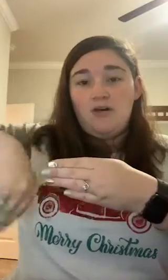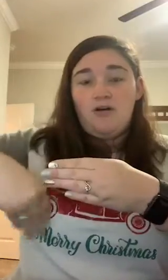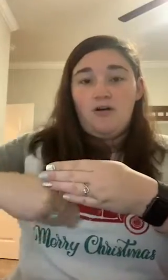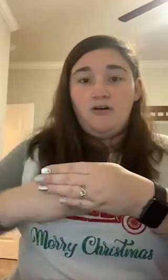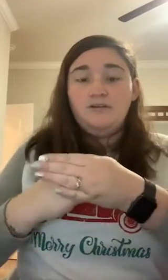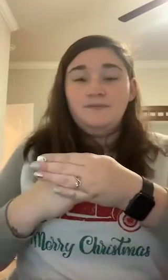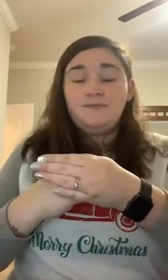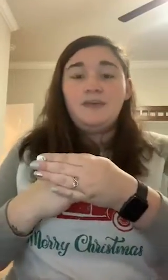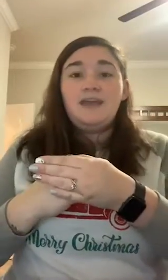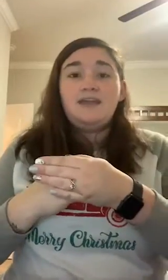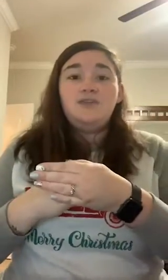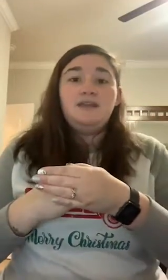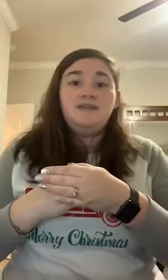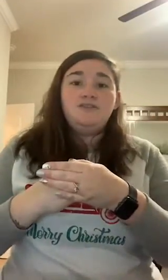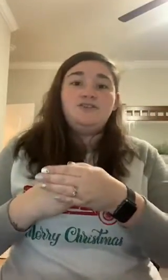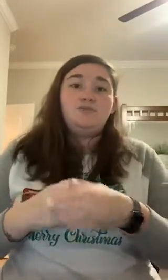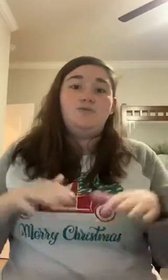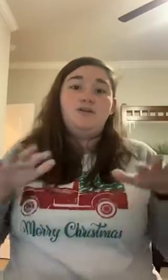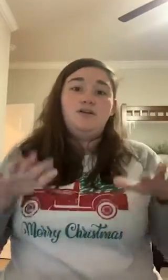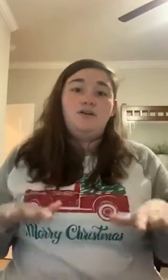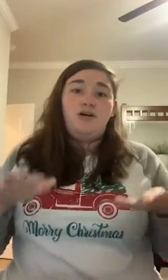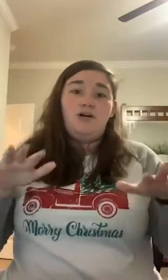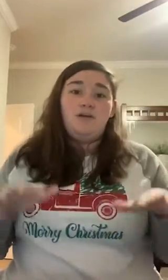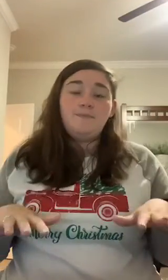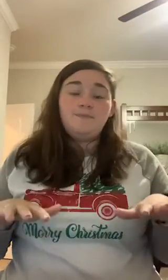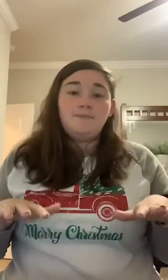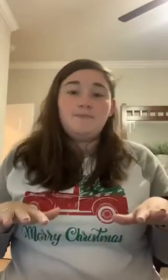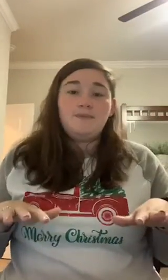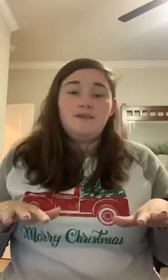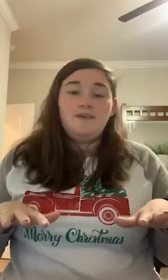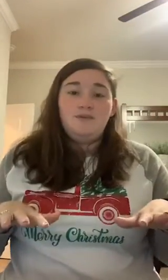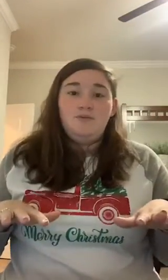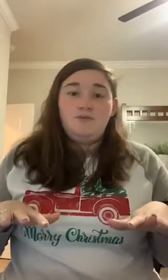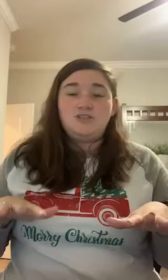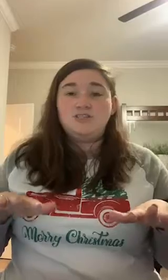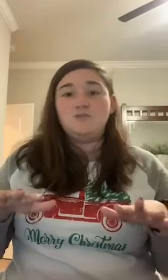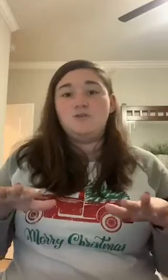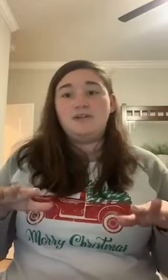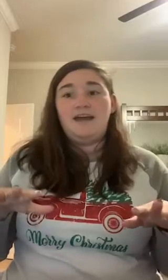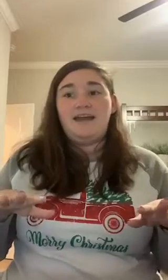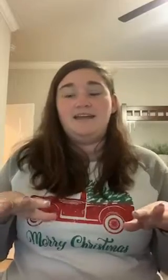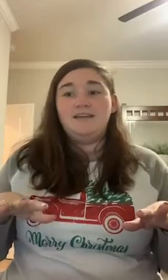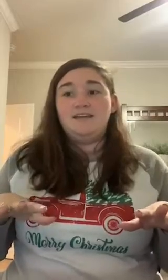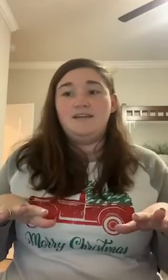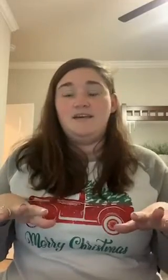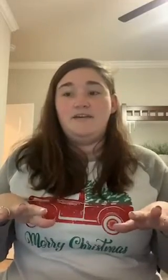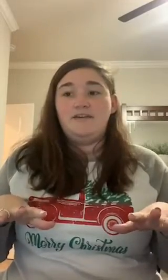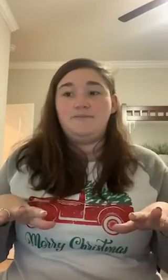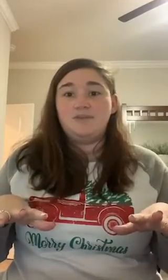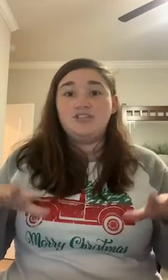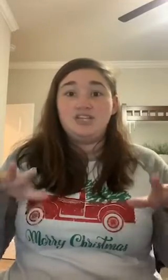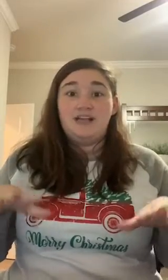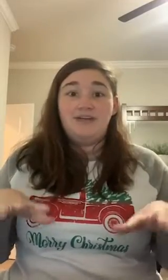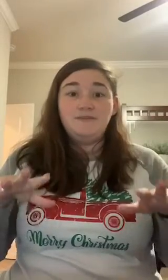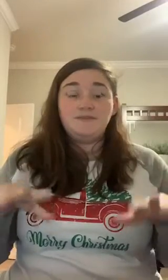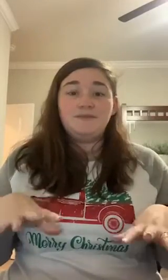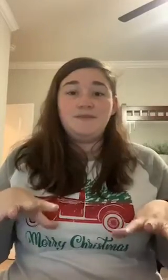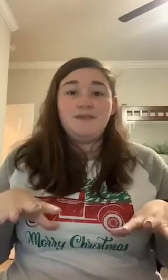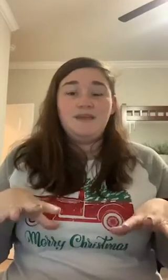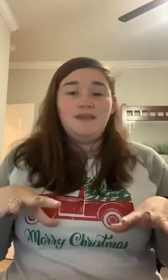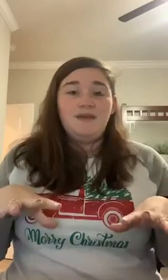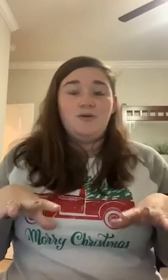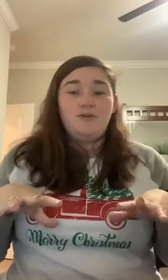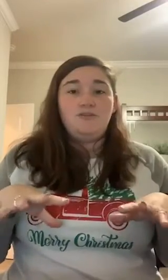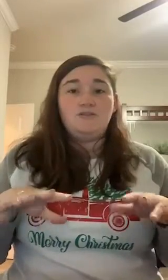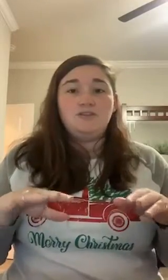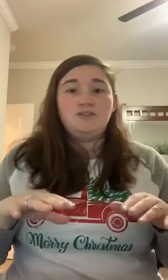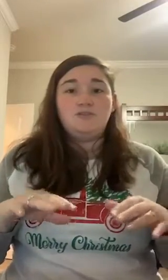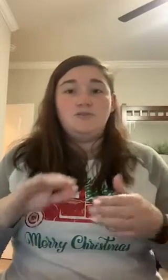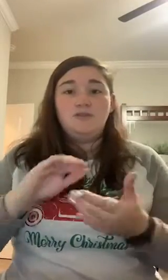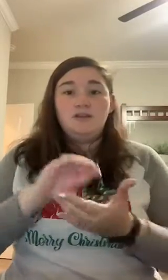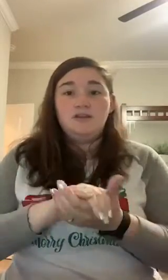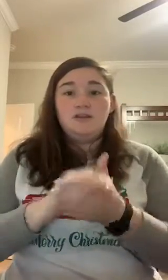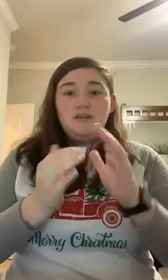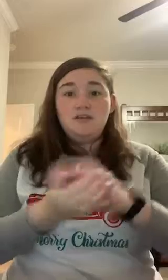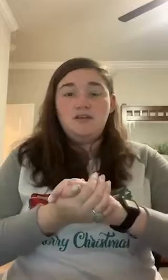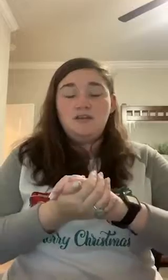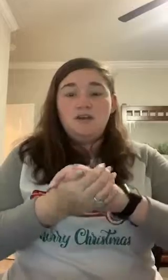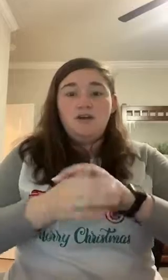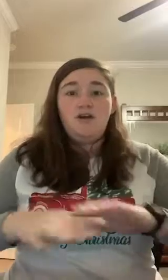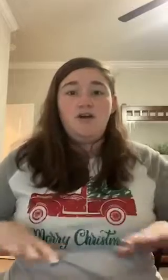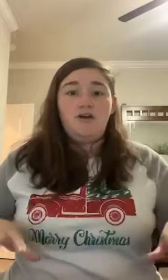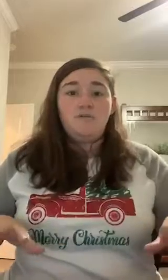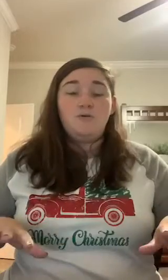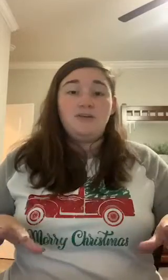"all," and you can either do calm which is more like chill out or you can do calm which i